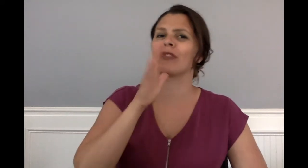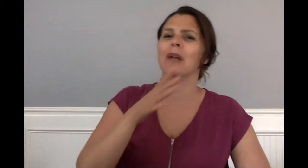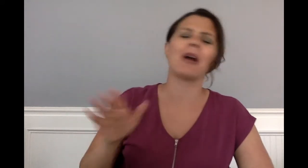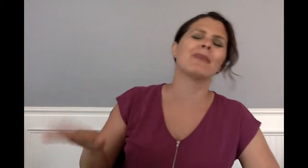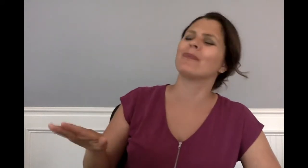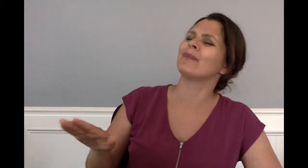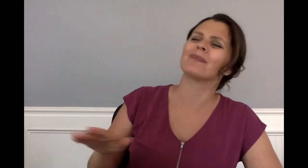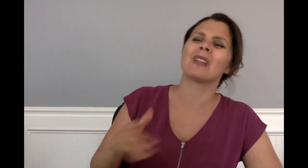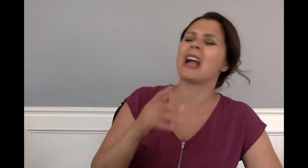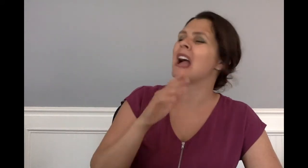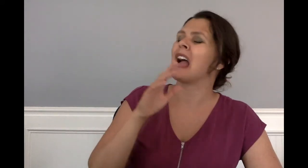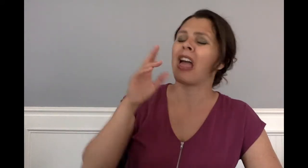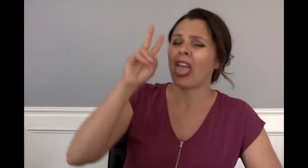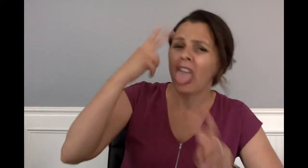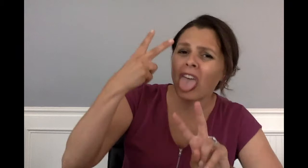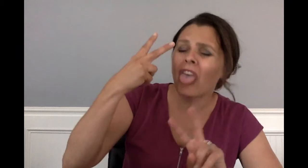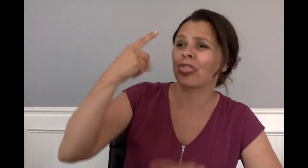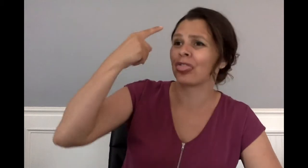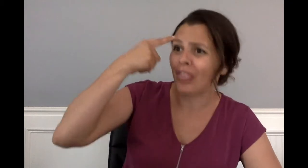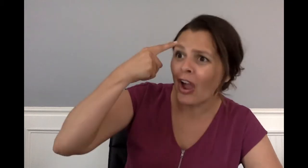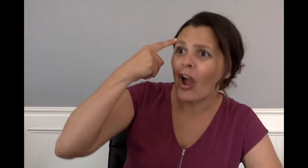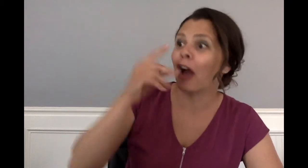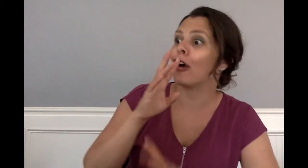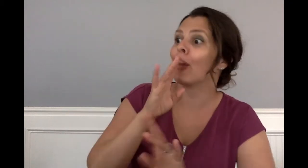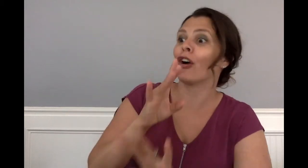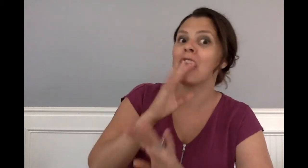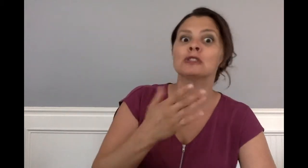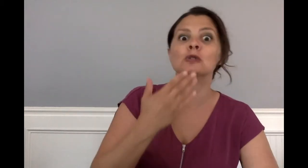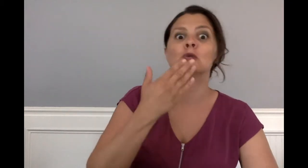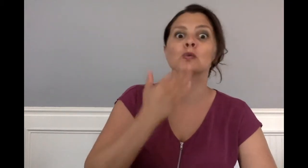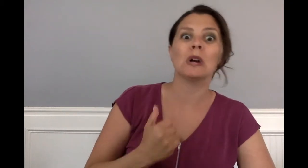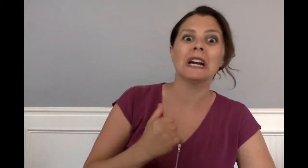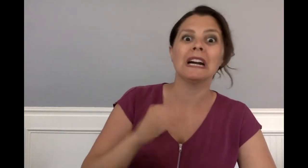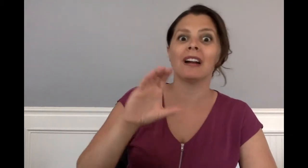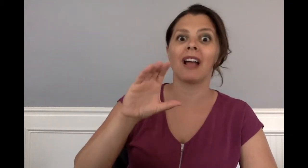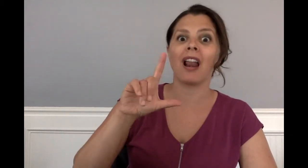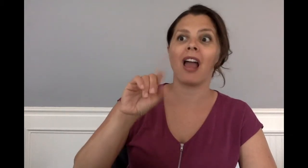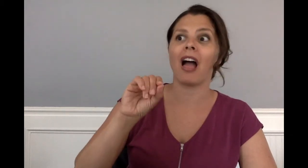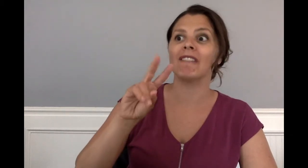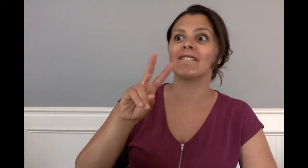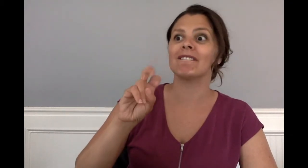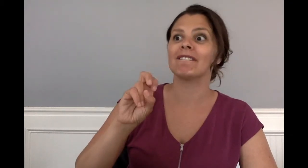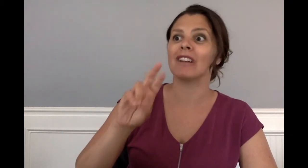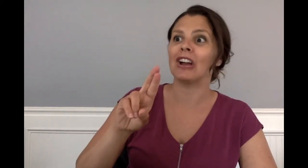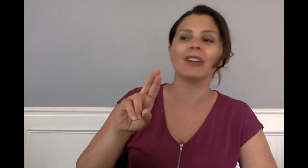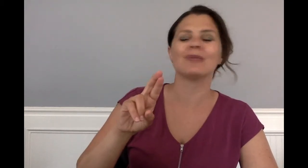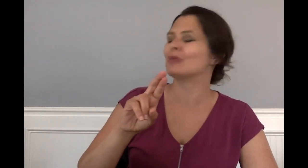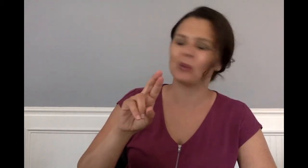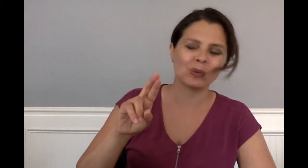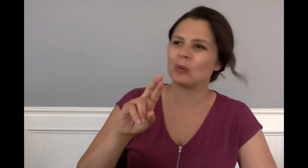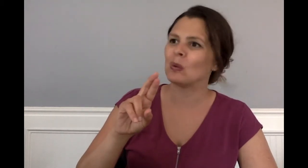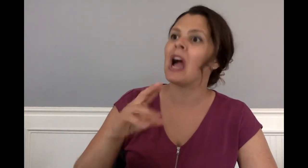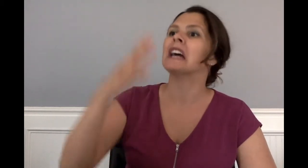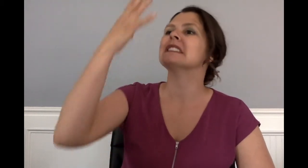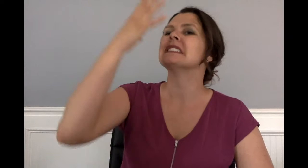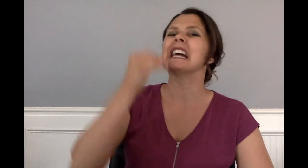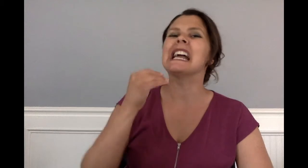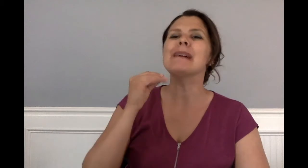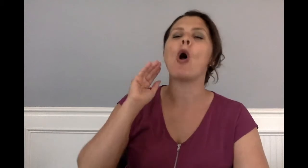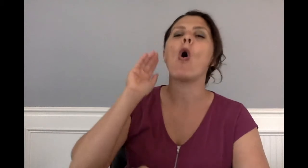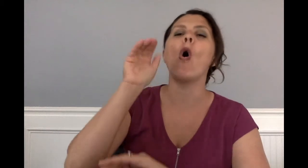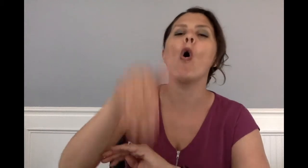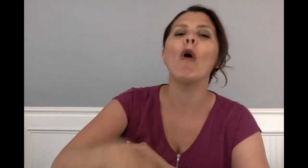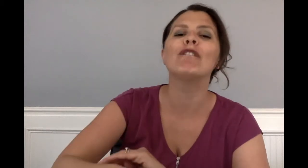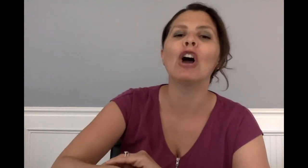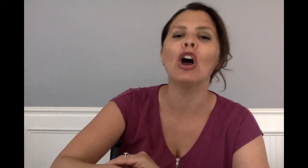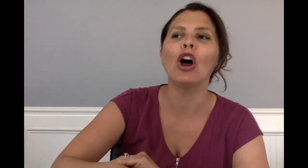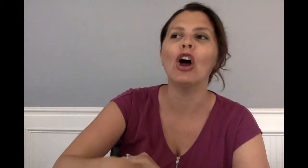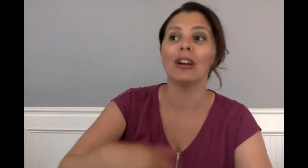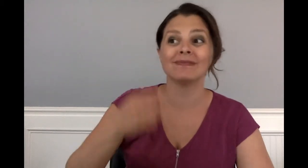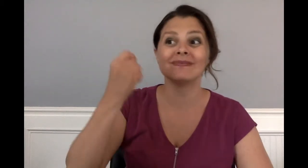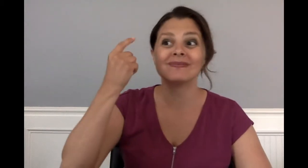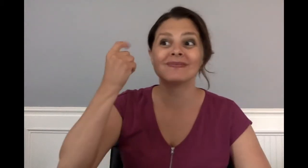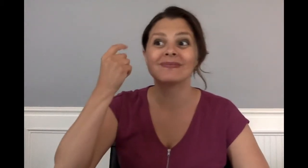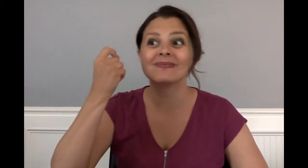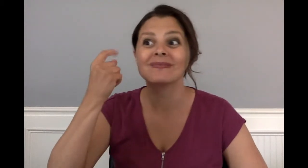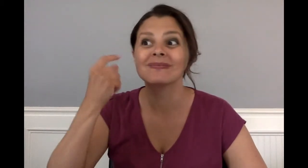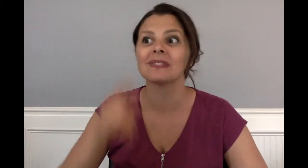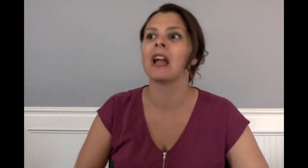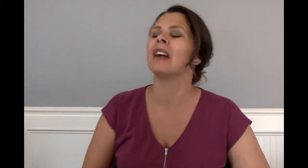“Not sweet clover, Irving. Sleep over!” Grandma Tickler shouted.